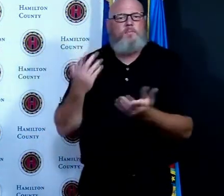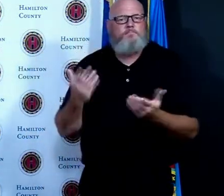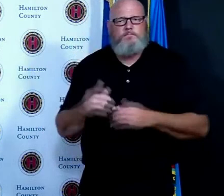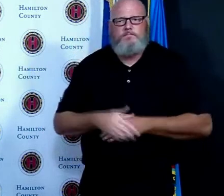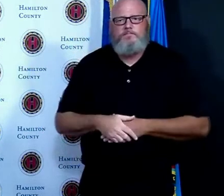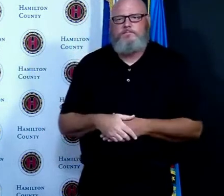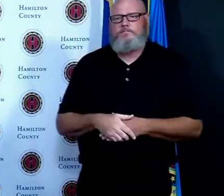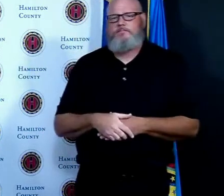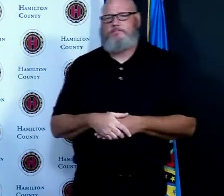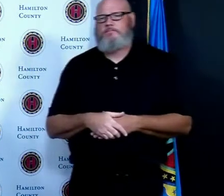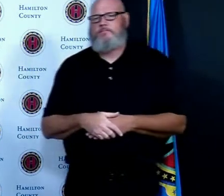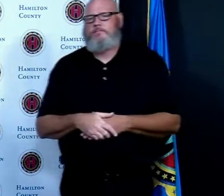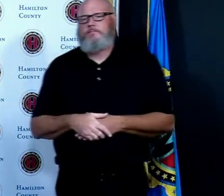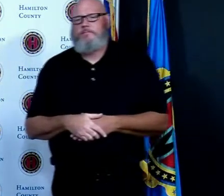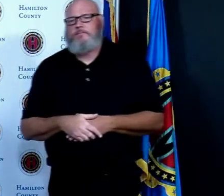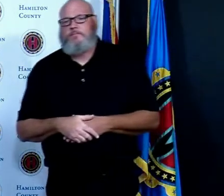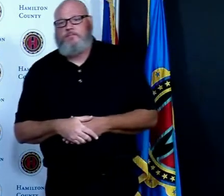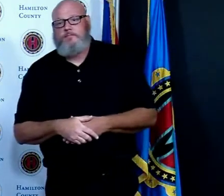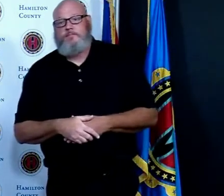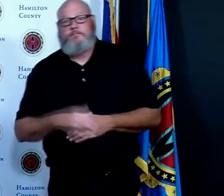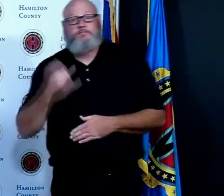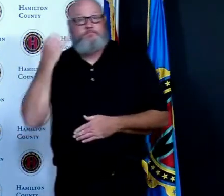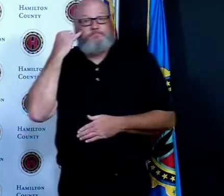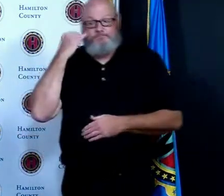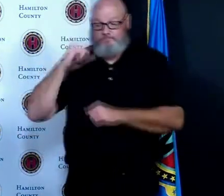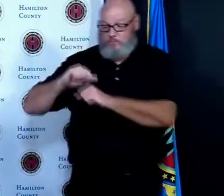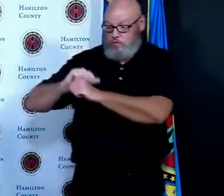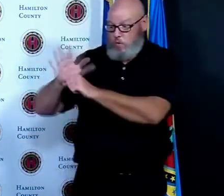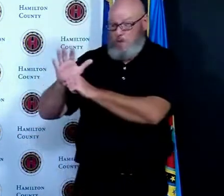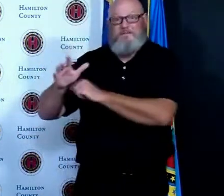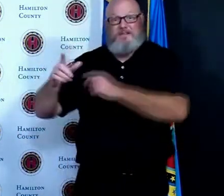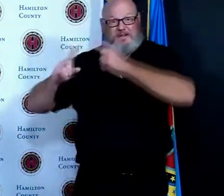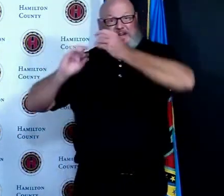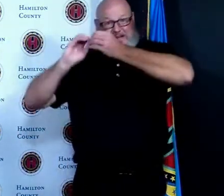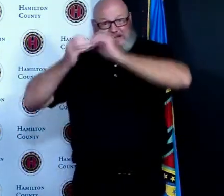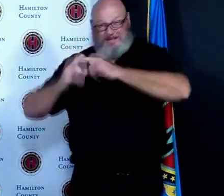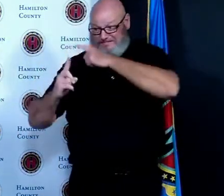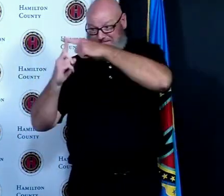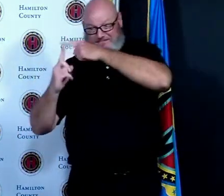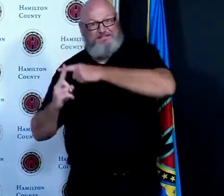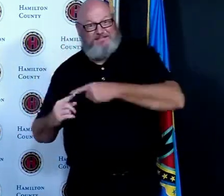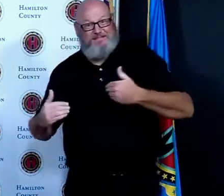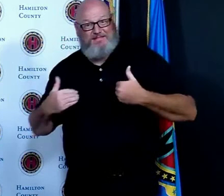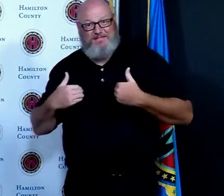cases of Covid-19. we had about 3000 people answer the question have you attended a large gathering